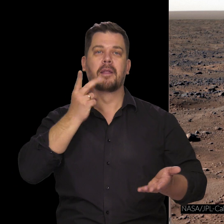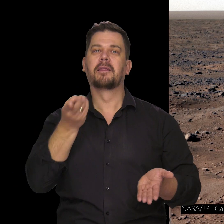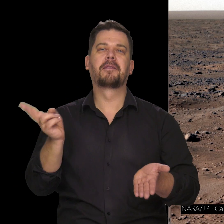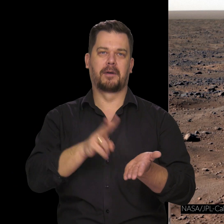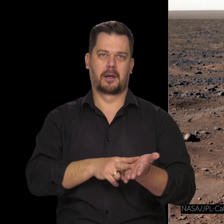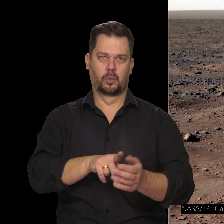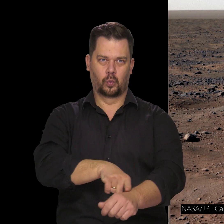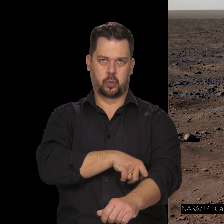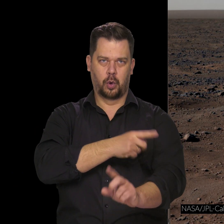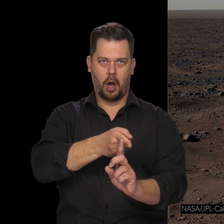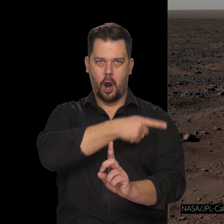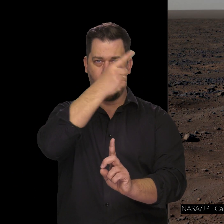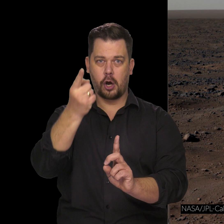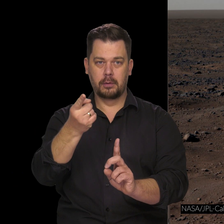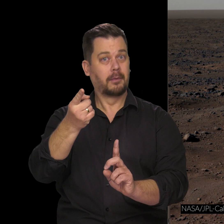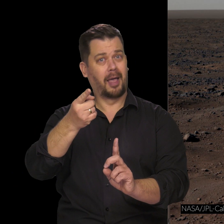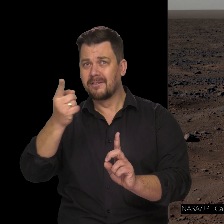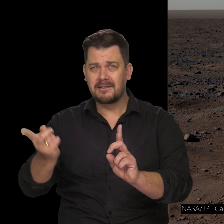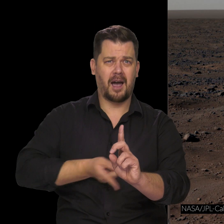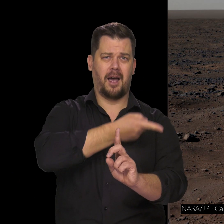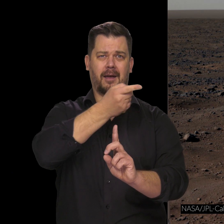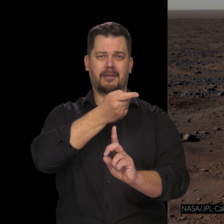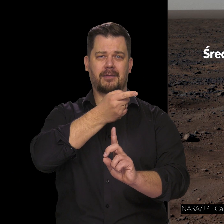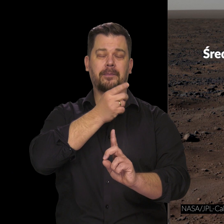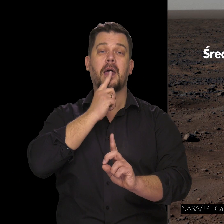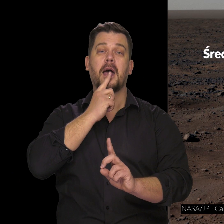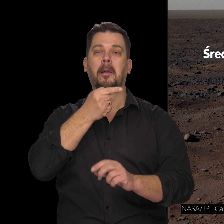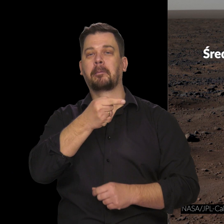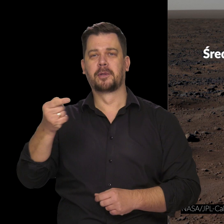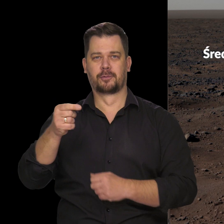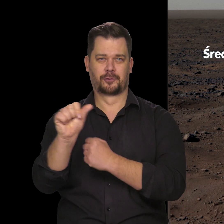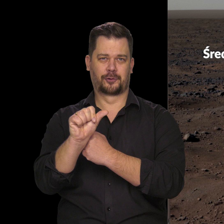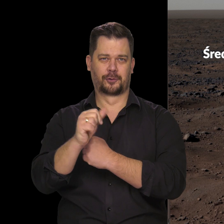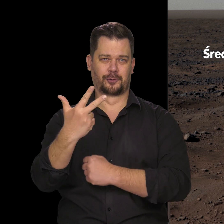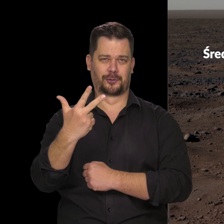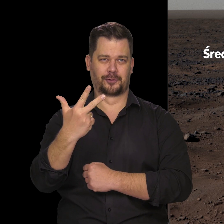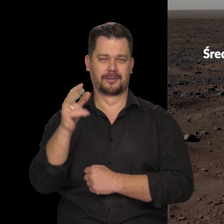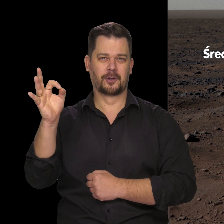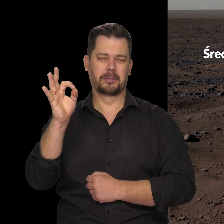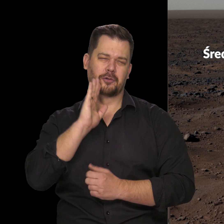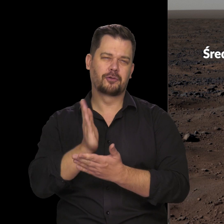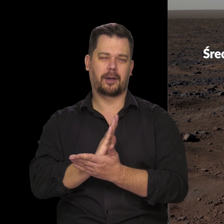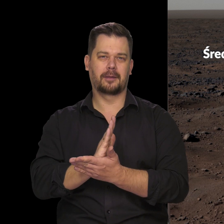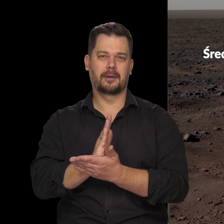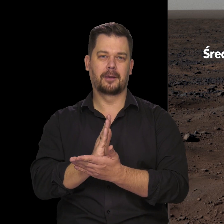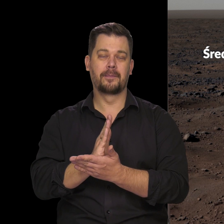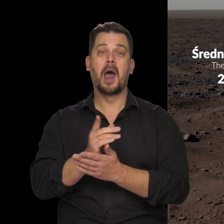though they're nearly twice as long due to its longer year. The average temperature on Mars is minus 63 degrees Celsius.